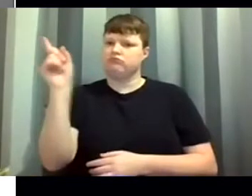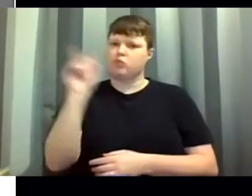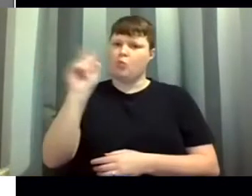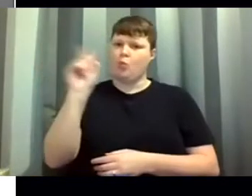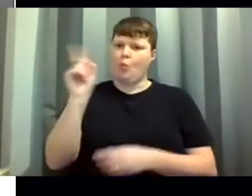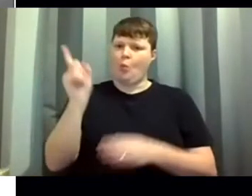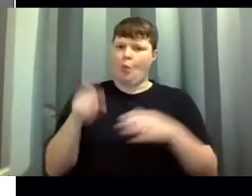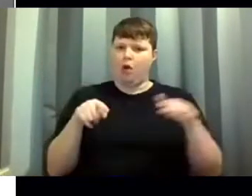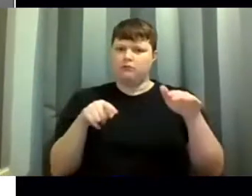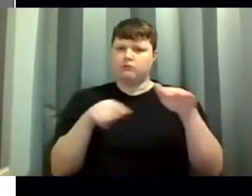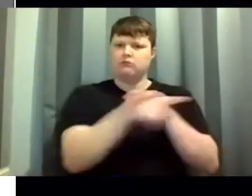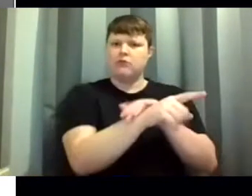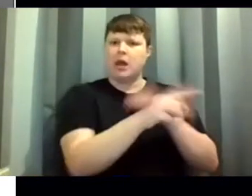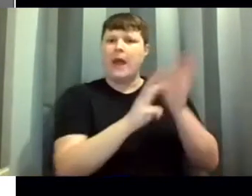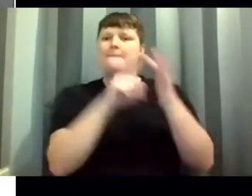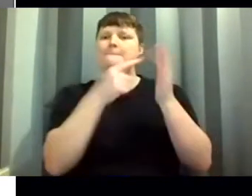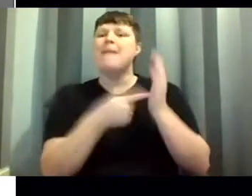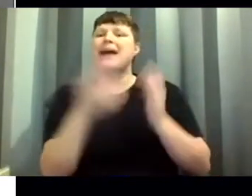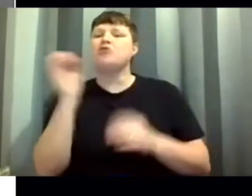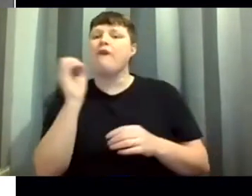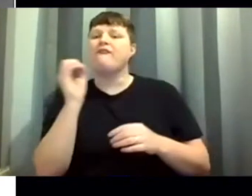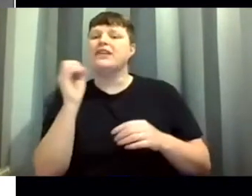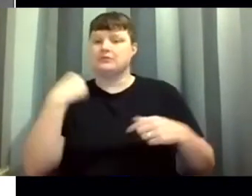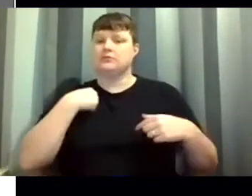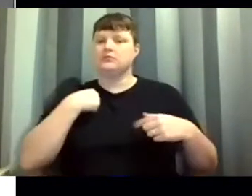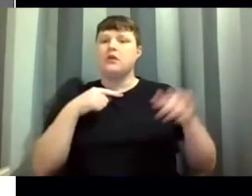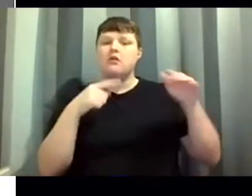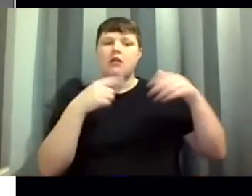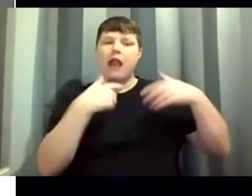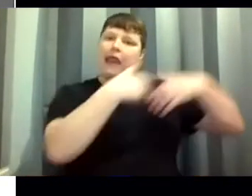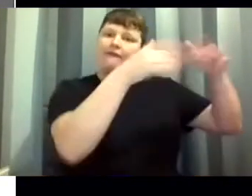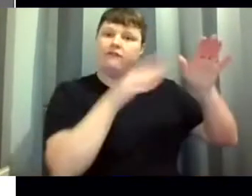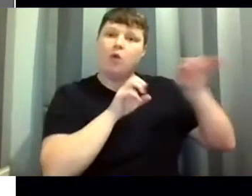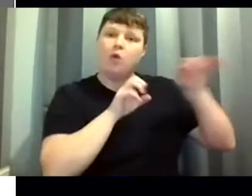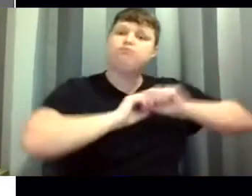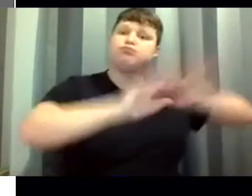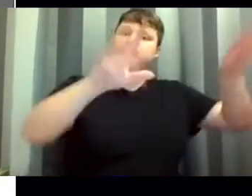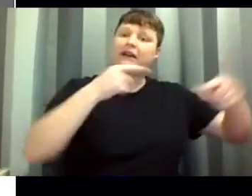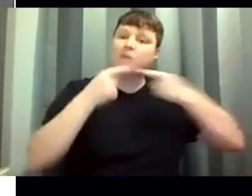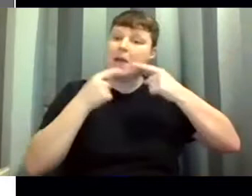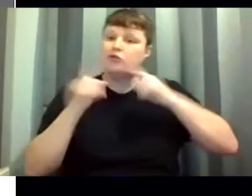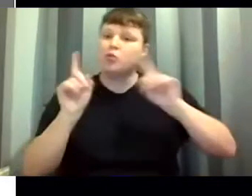the Met Office forecast) and this is what we call a parallel suite. This was scheduled to